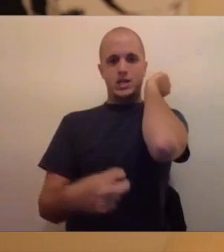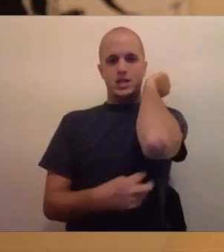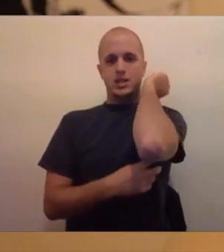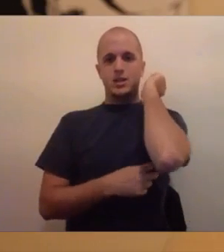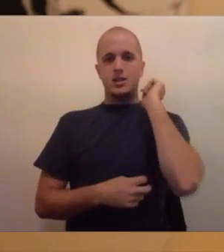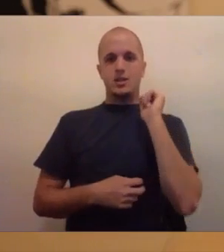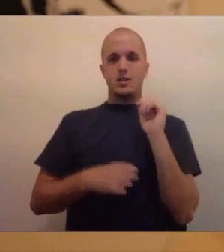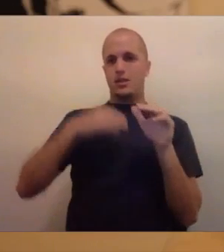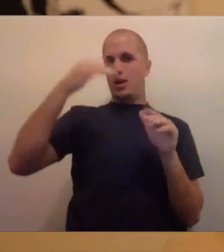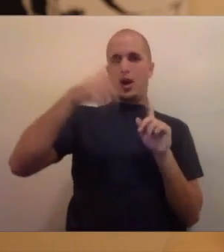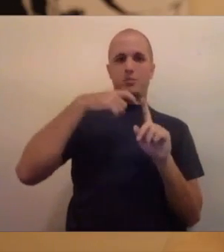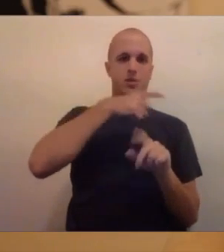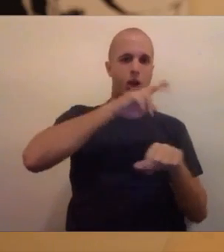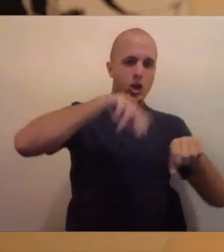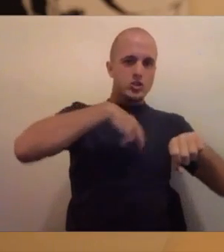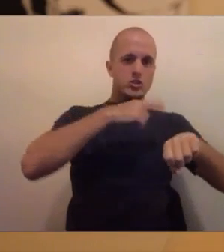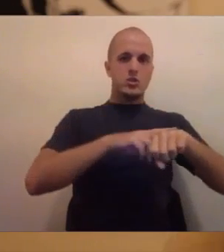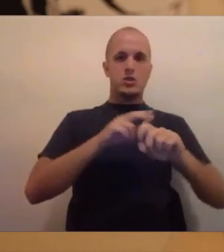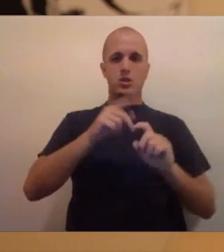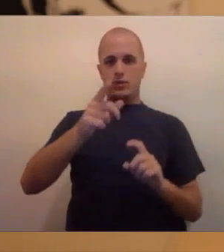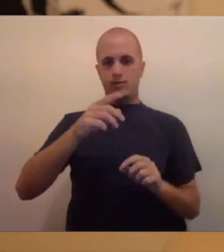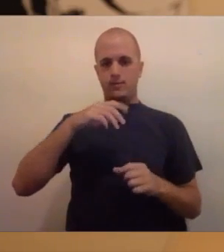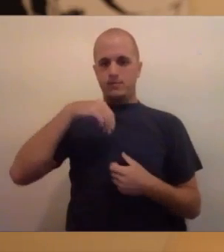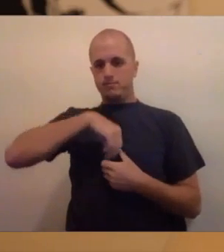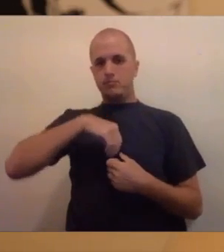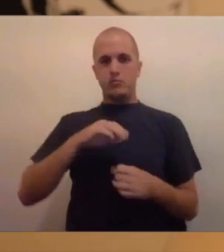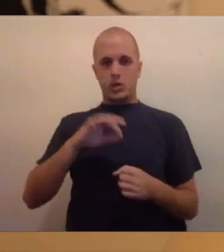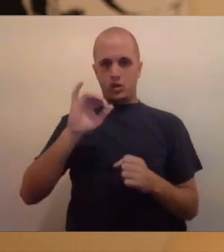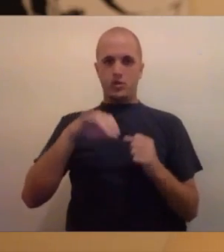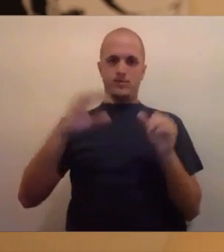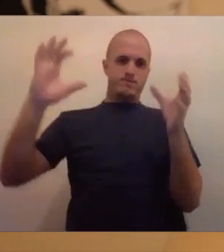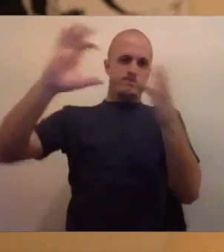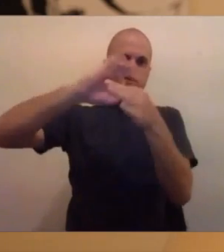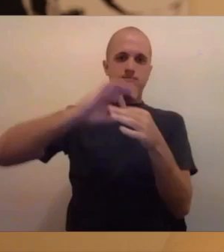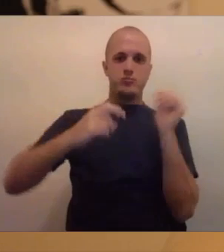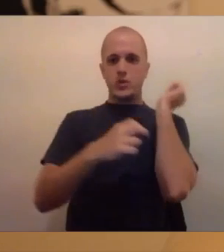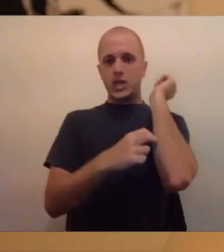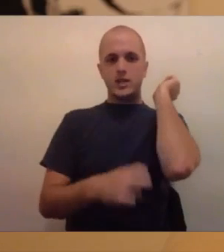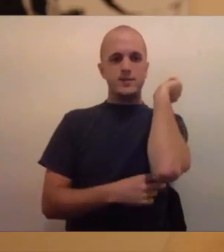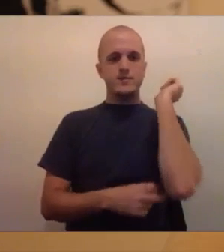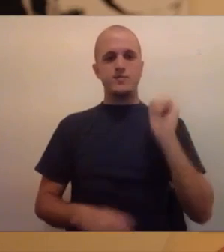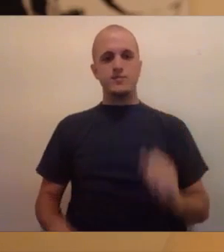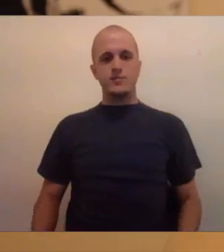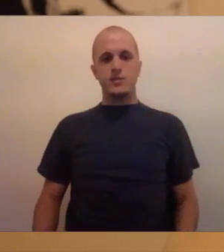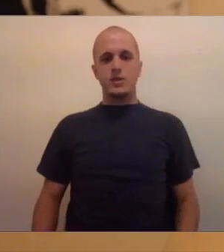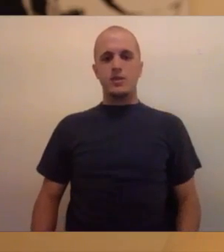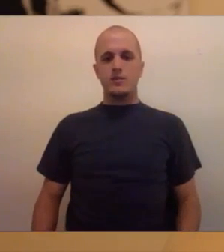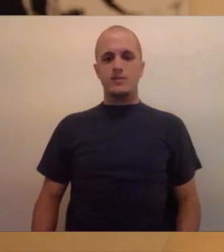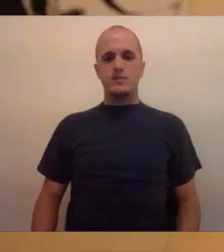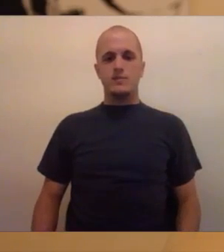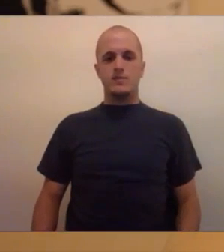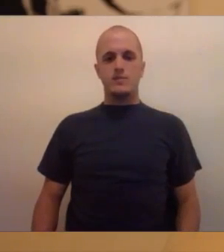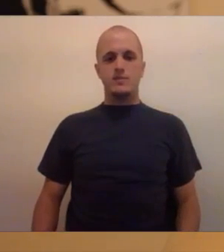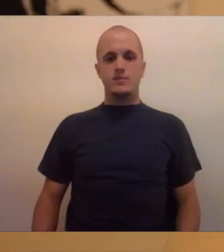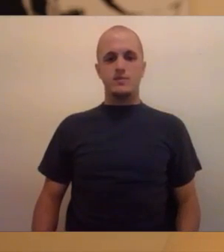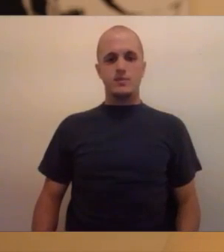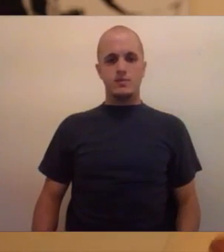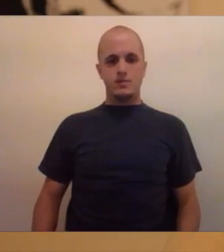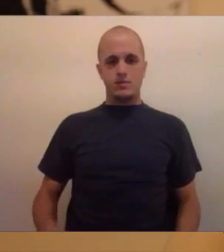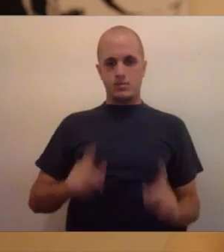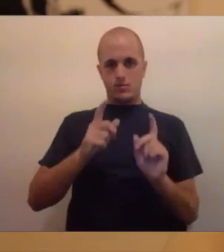Spirituaity is like a bridge; a bridge unites you. You are all the same.